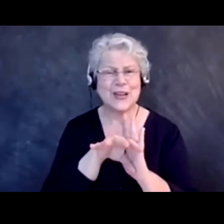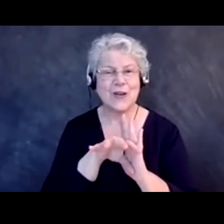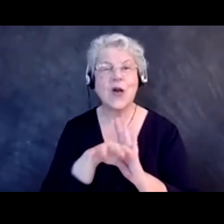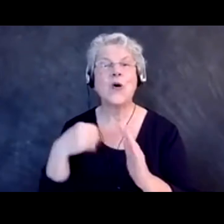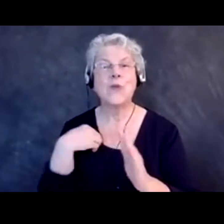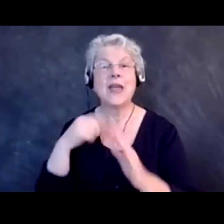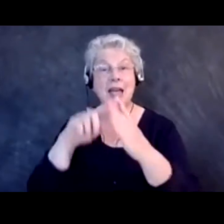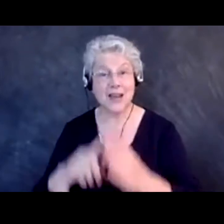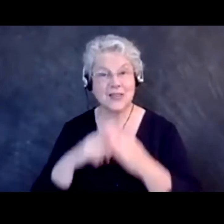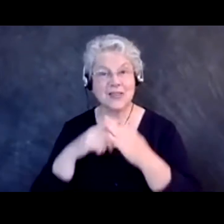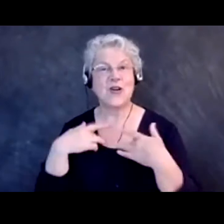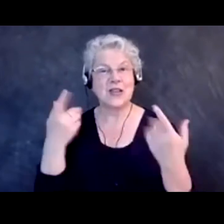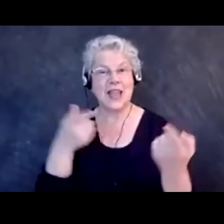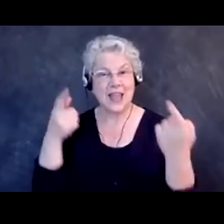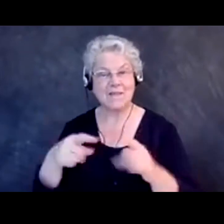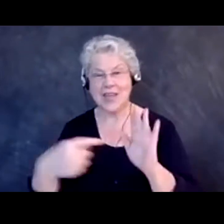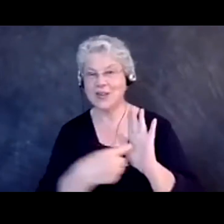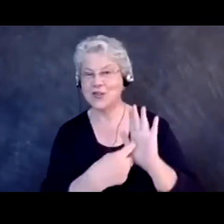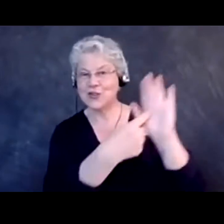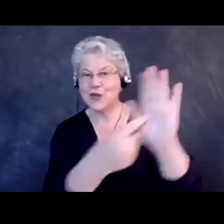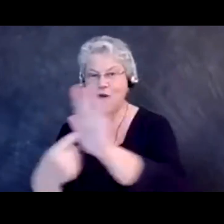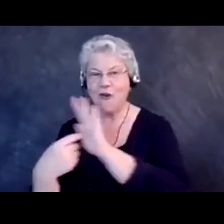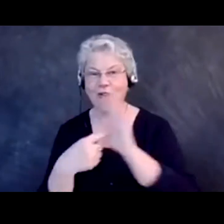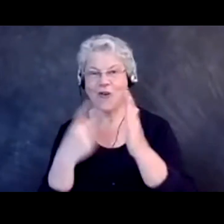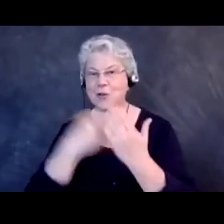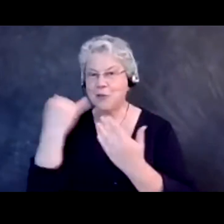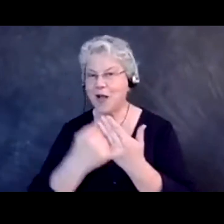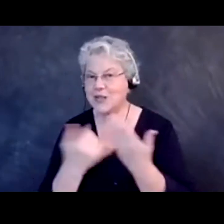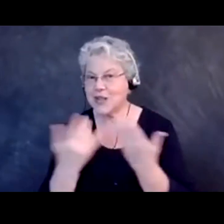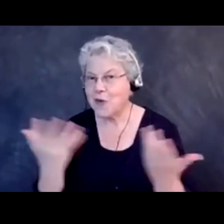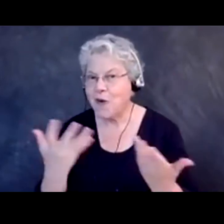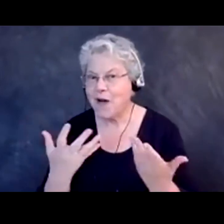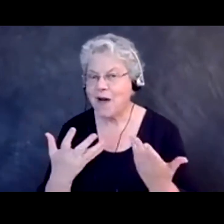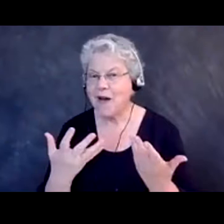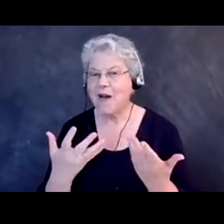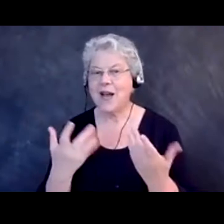where we said this is what the project is going to be, this is what we want to do, we’re going